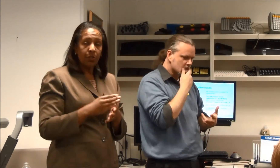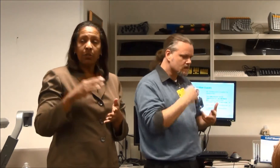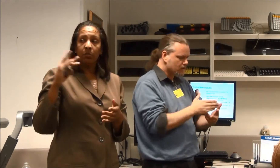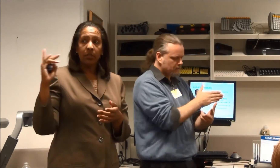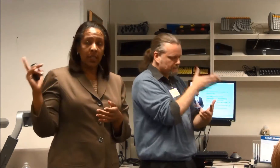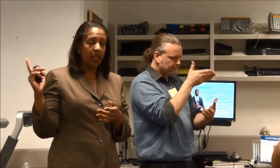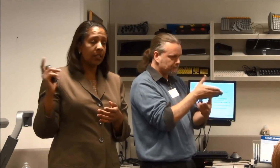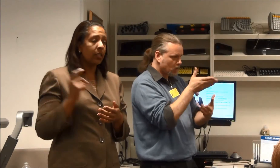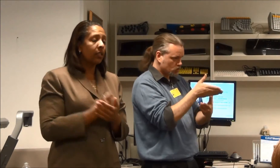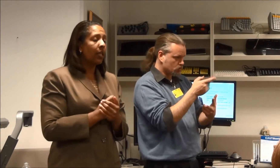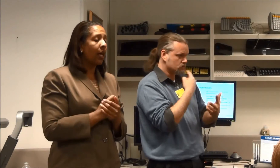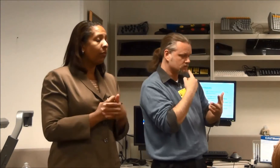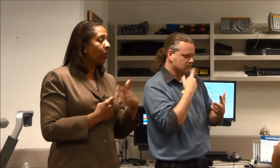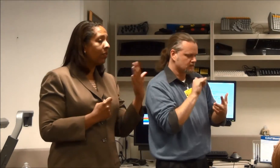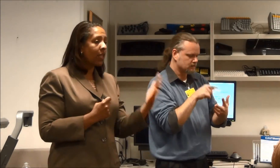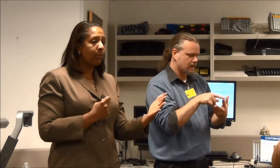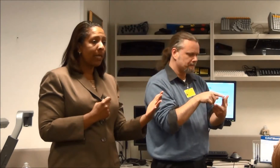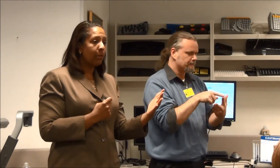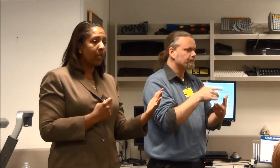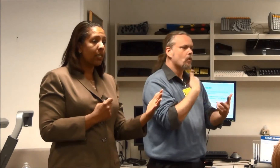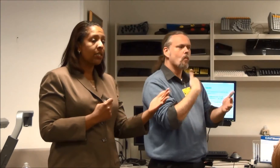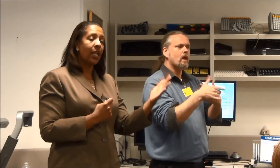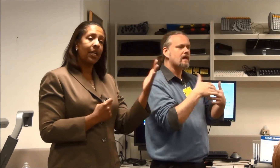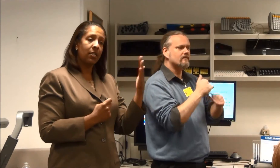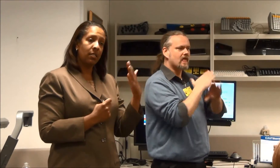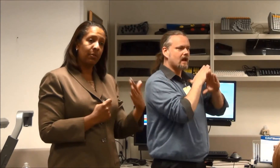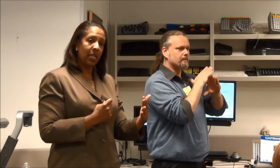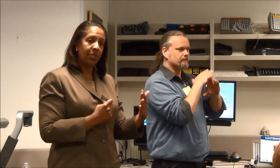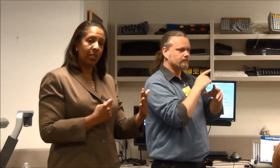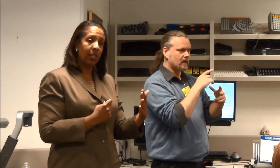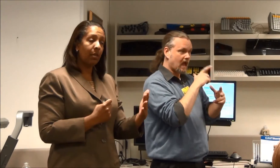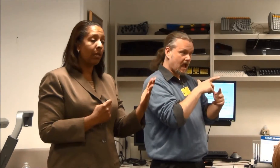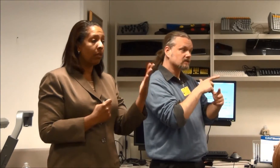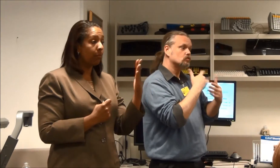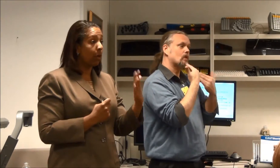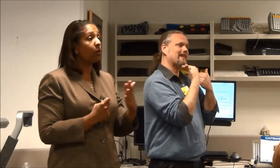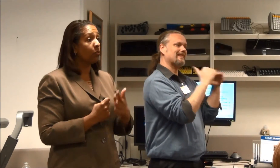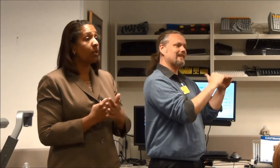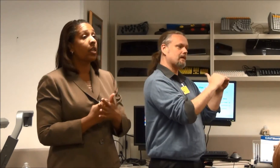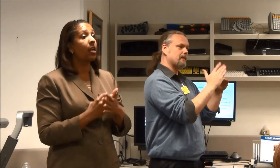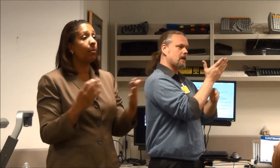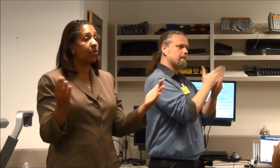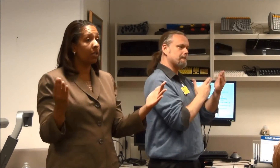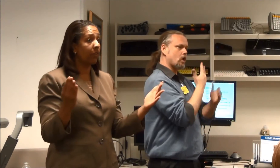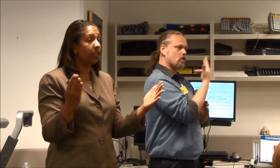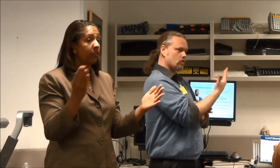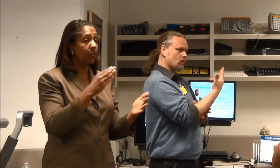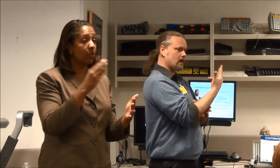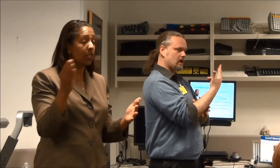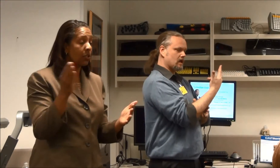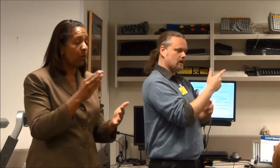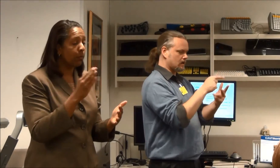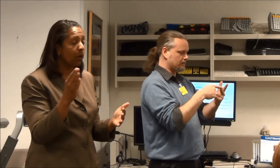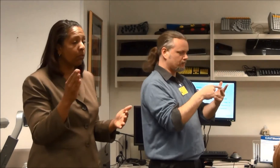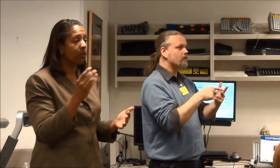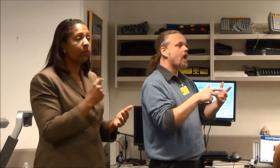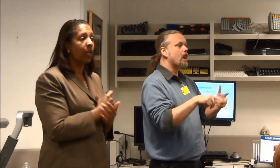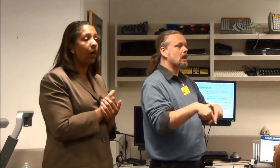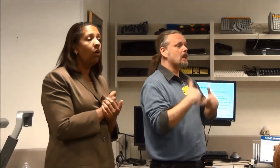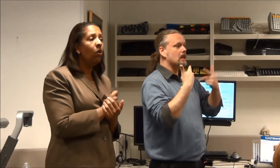Part two says that whatever that impairment is, it has to substantially limit part three, a major life activity. So let's go with part three for now.